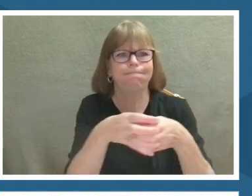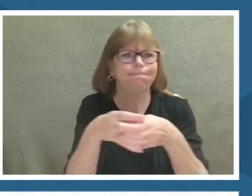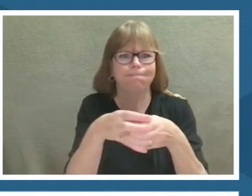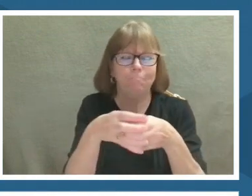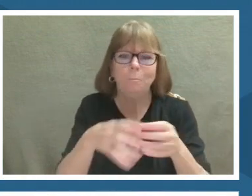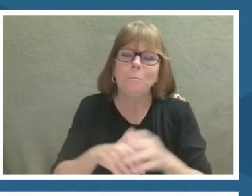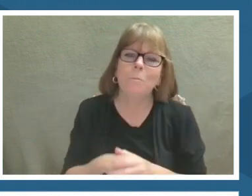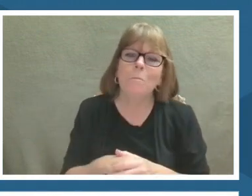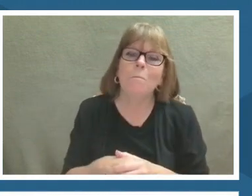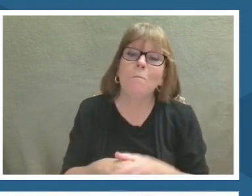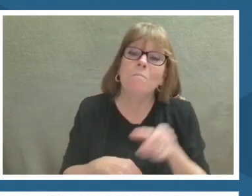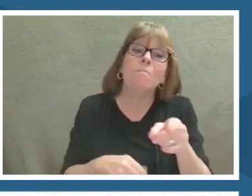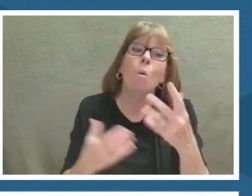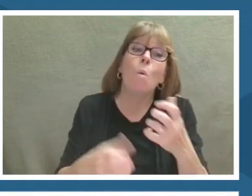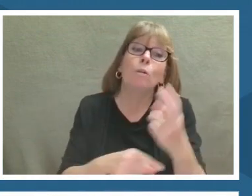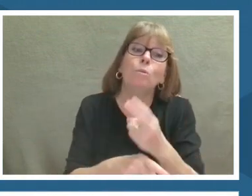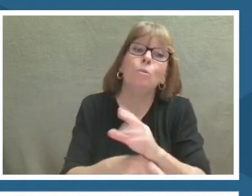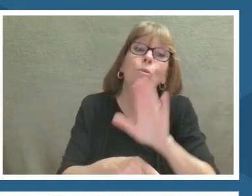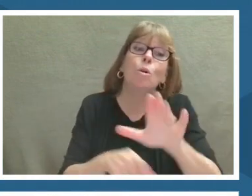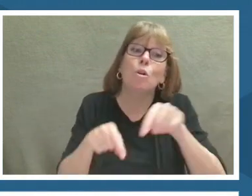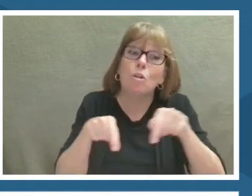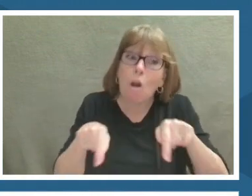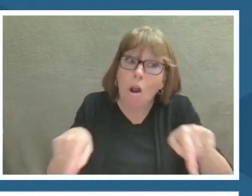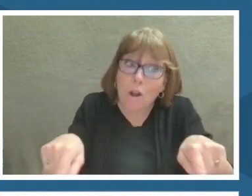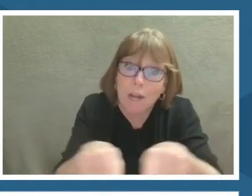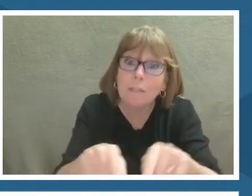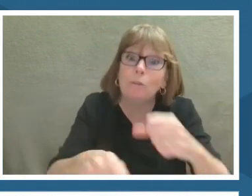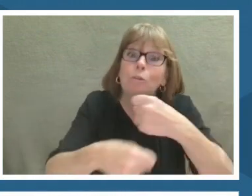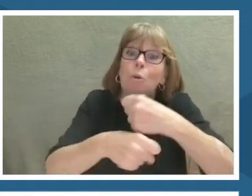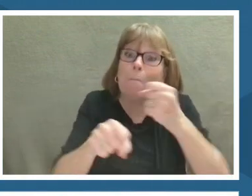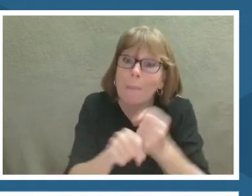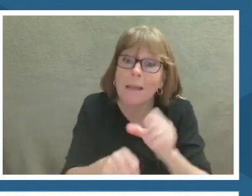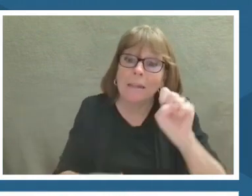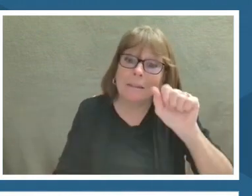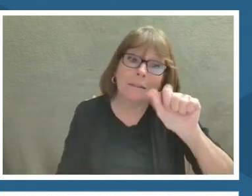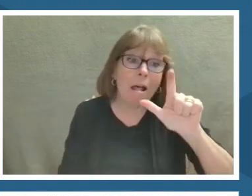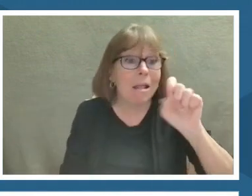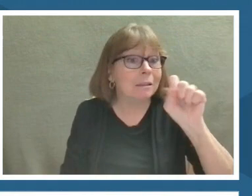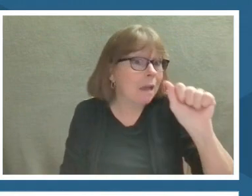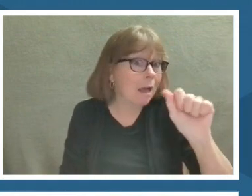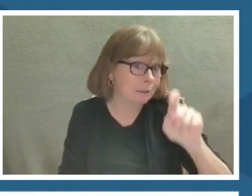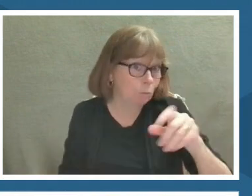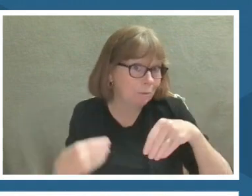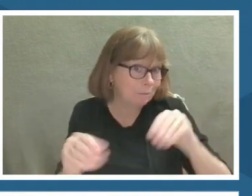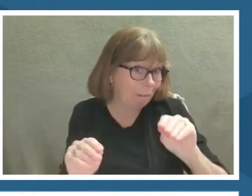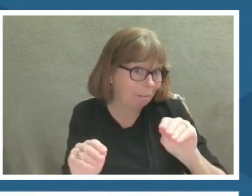to use her garden to make and sell salsa